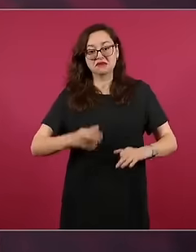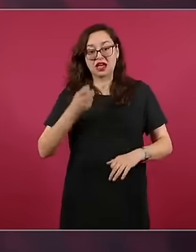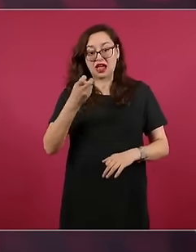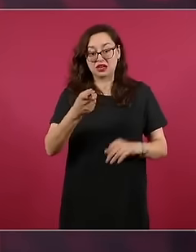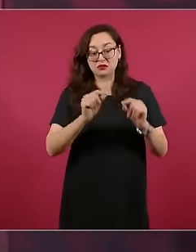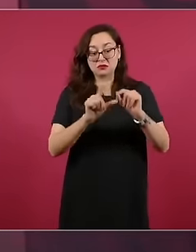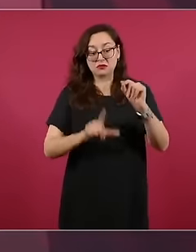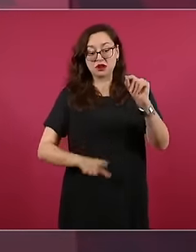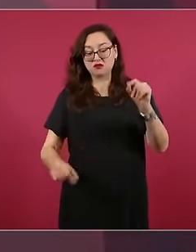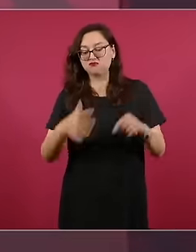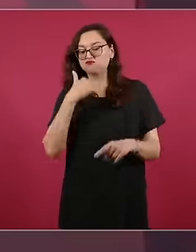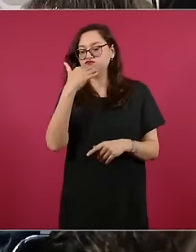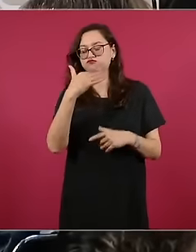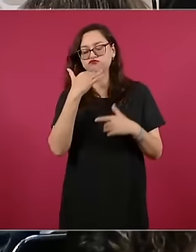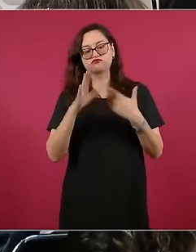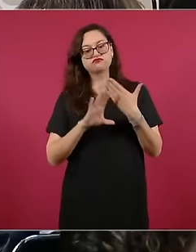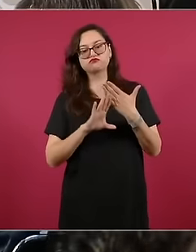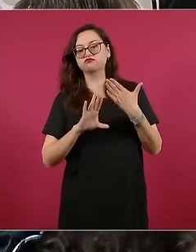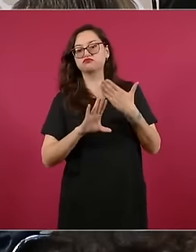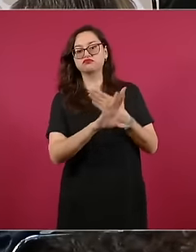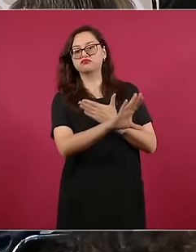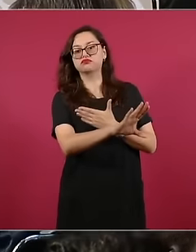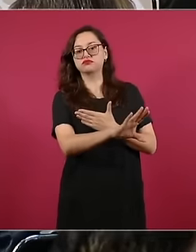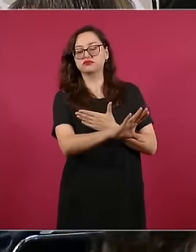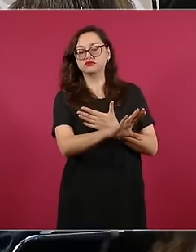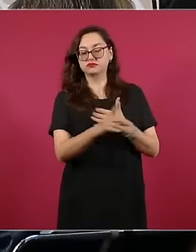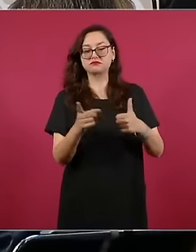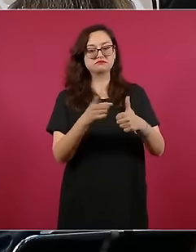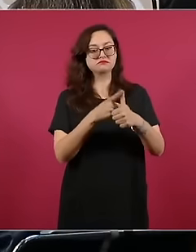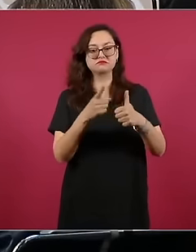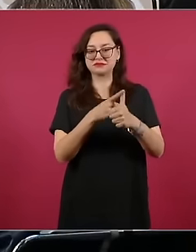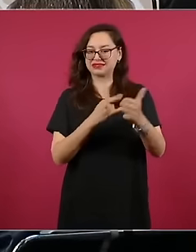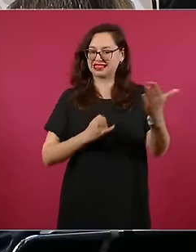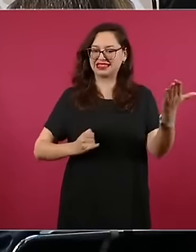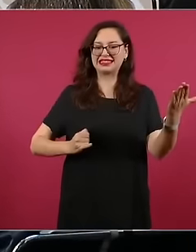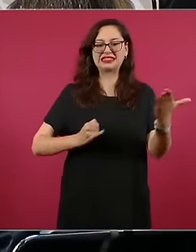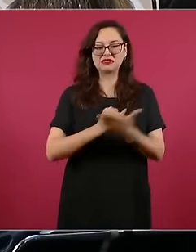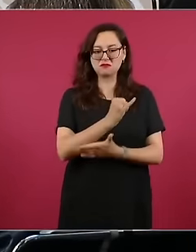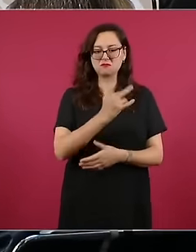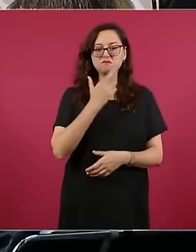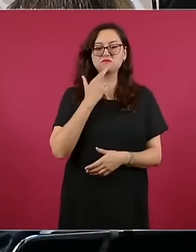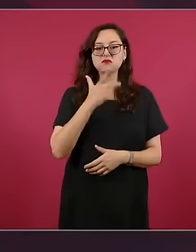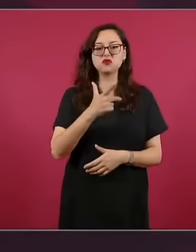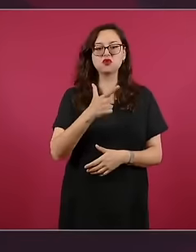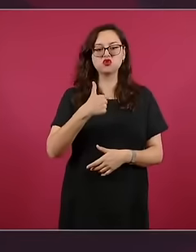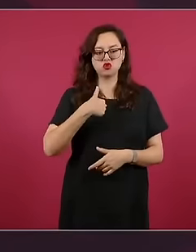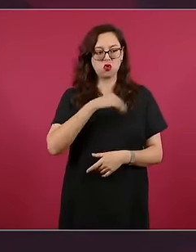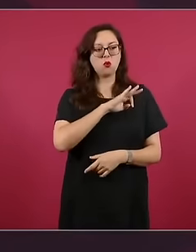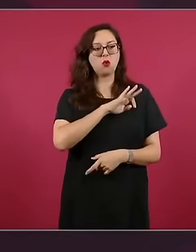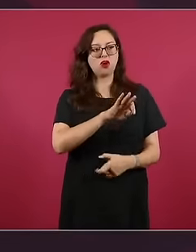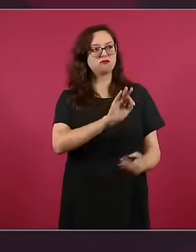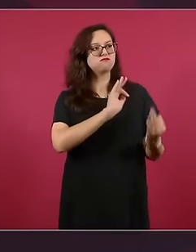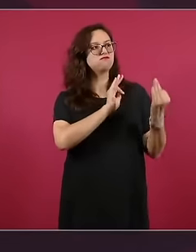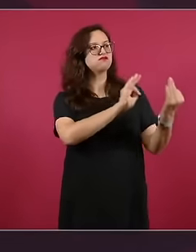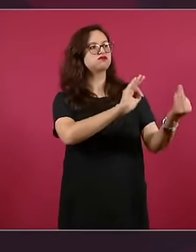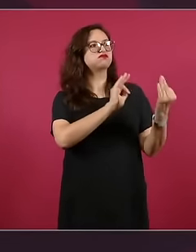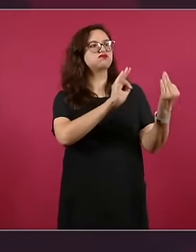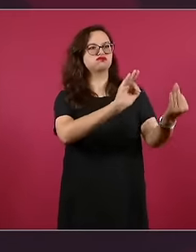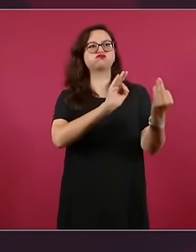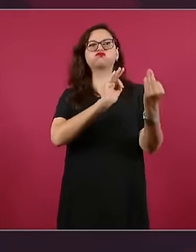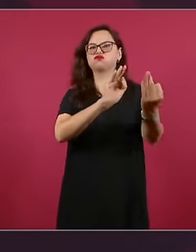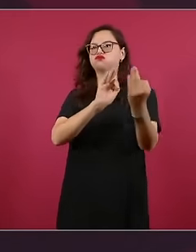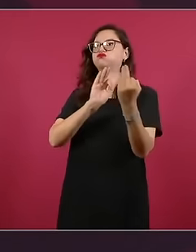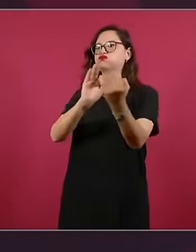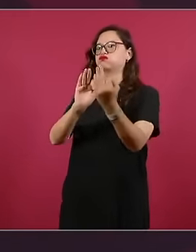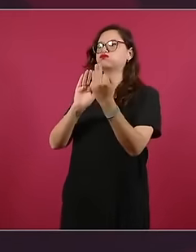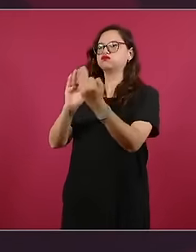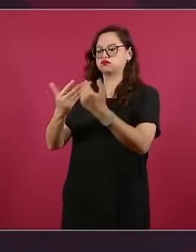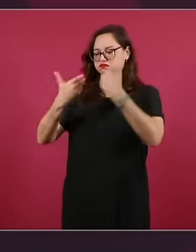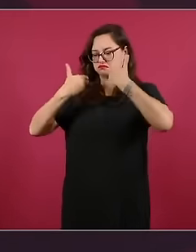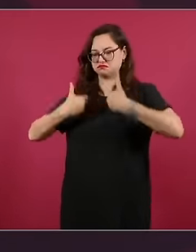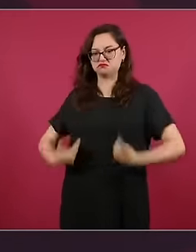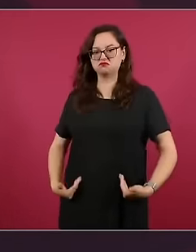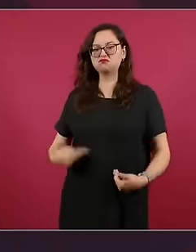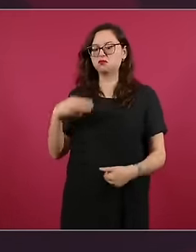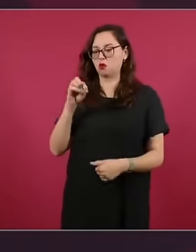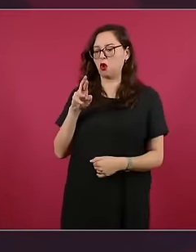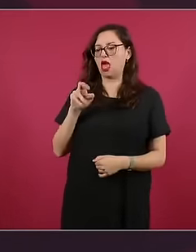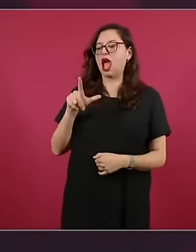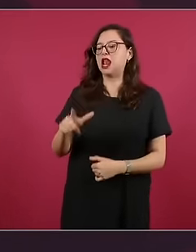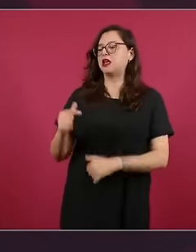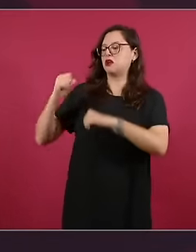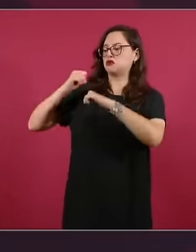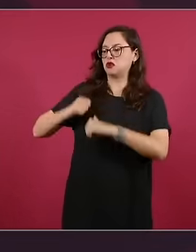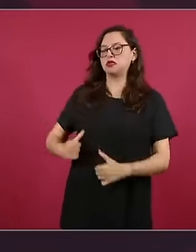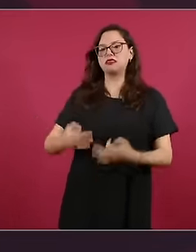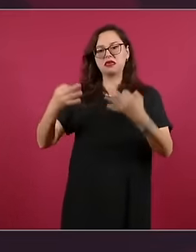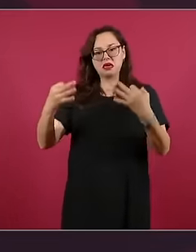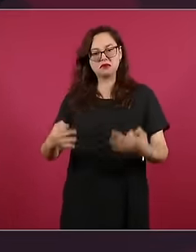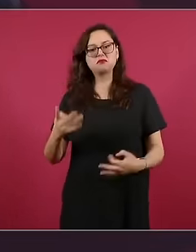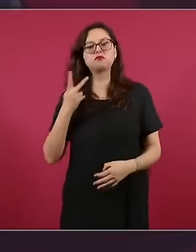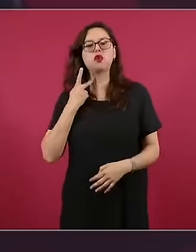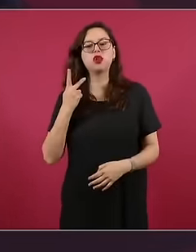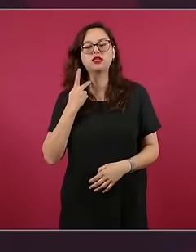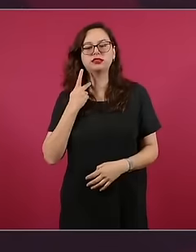been the best because it has given us moral authority political authority if the authority is